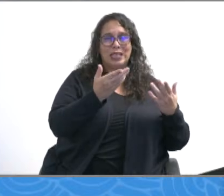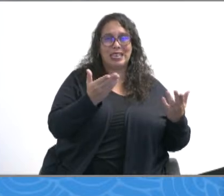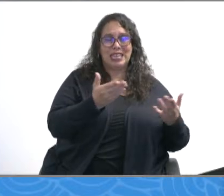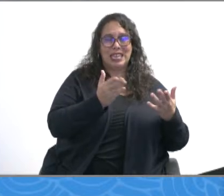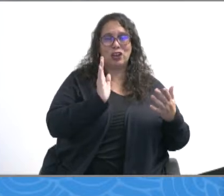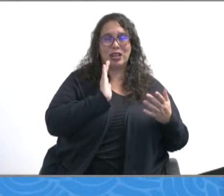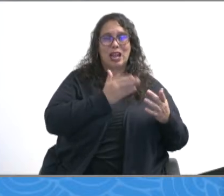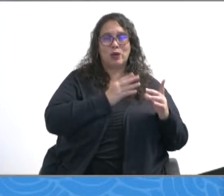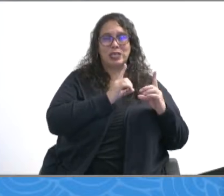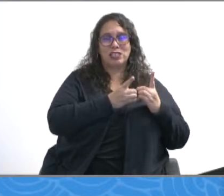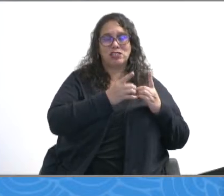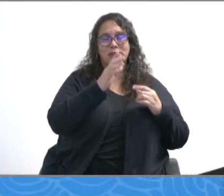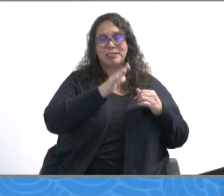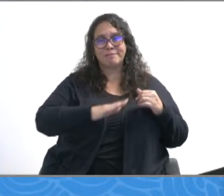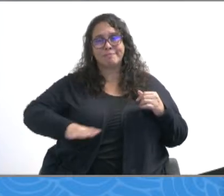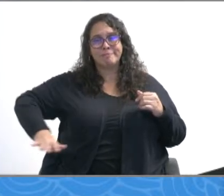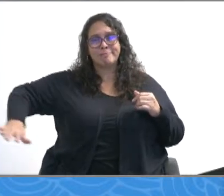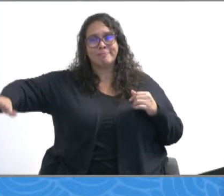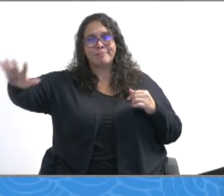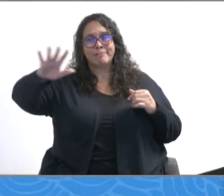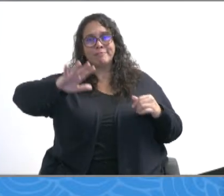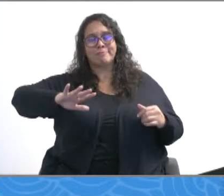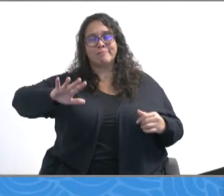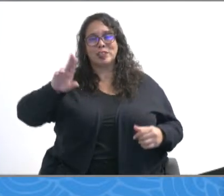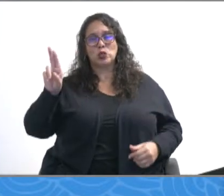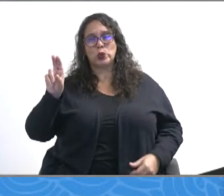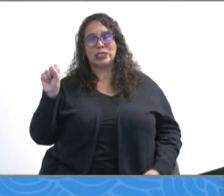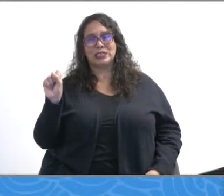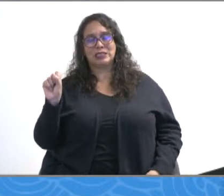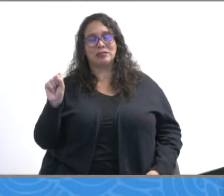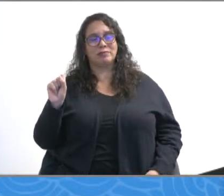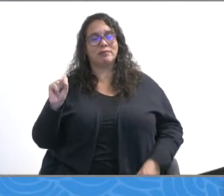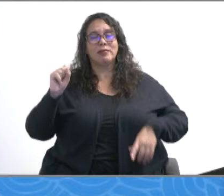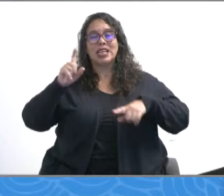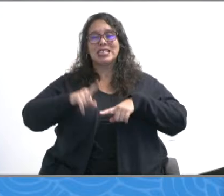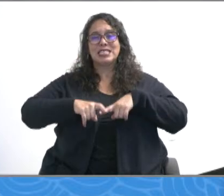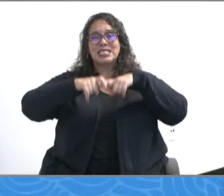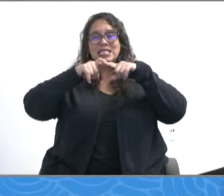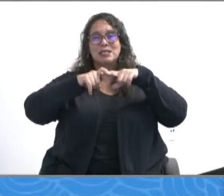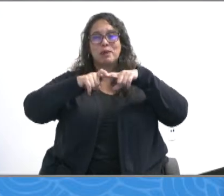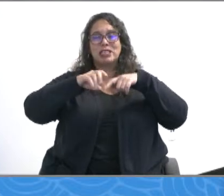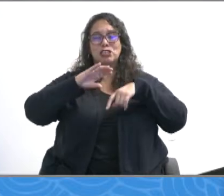but nationwide as well. Suspension rate is at 1.7%.